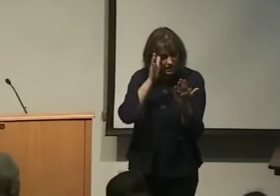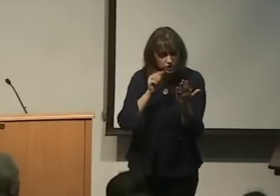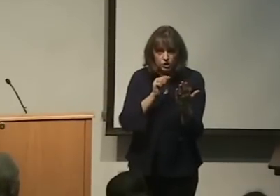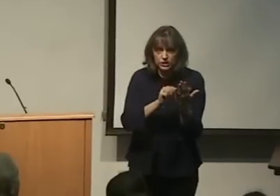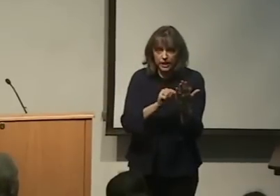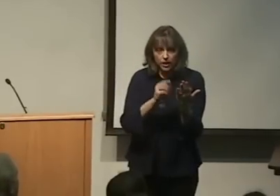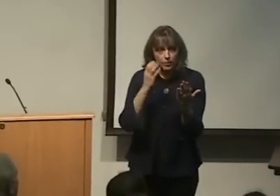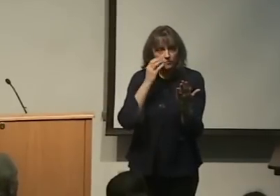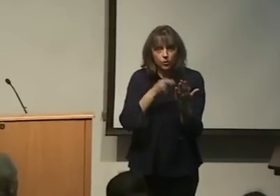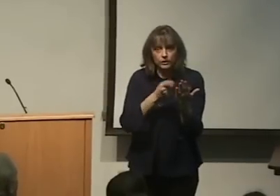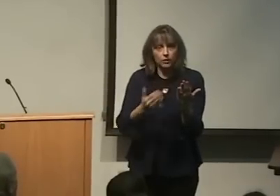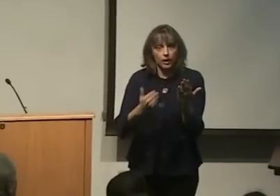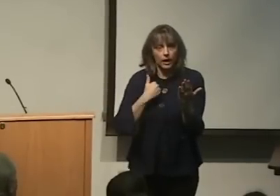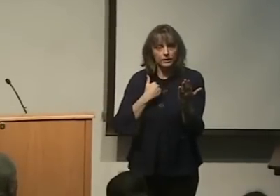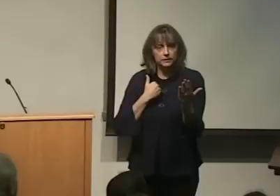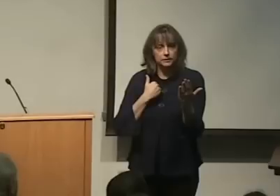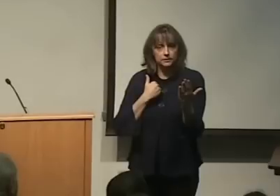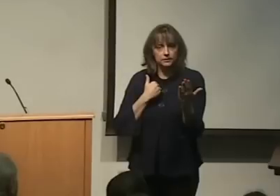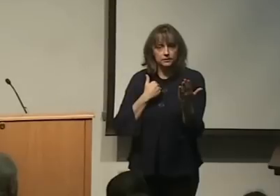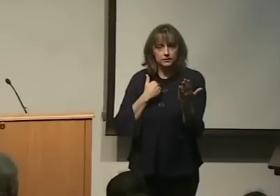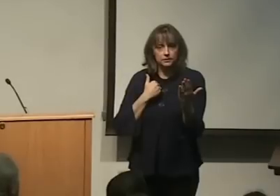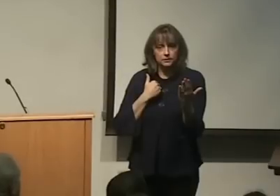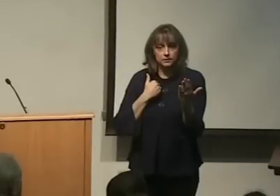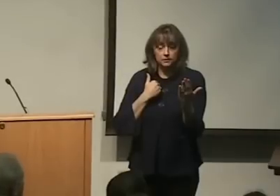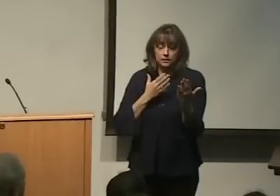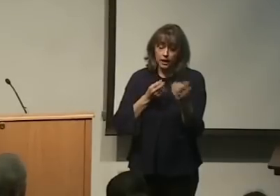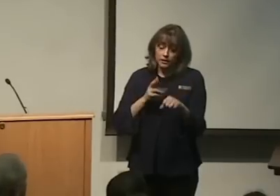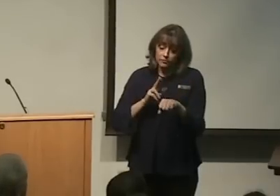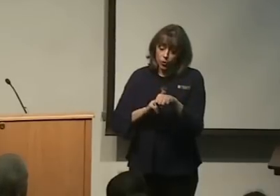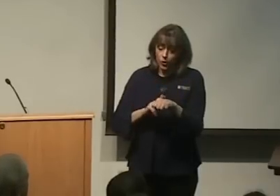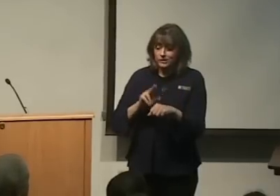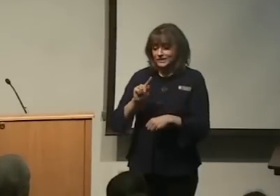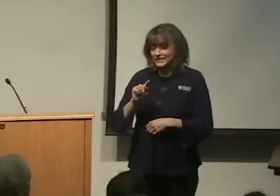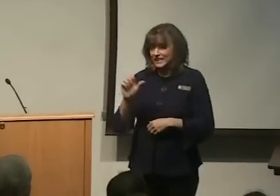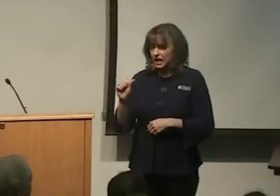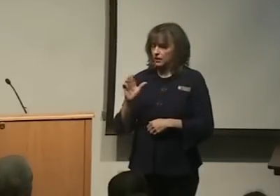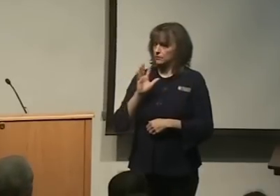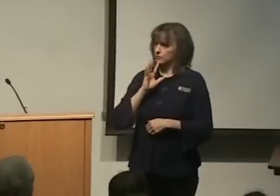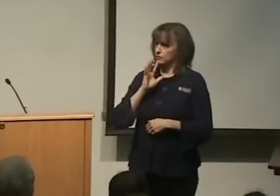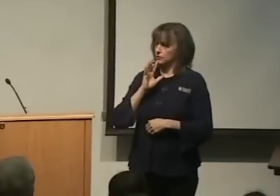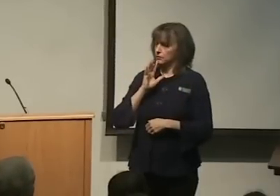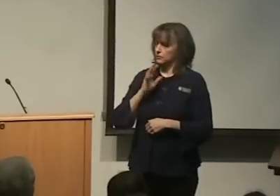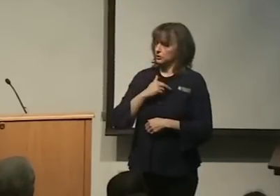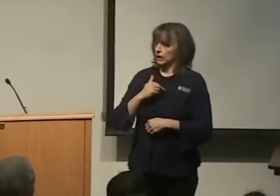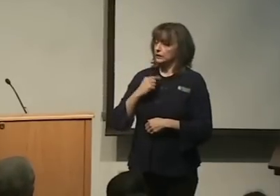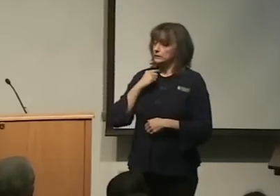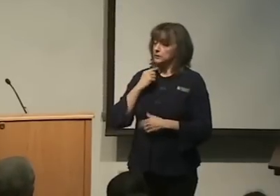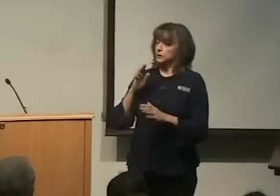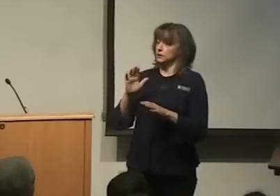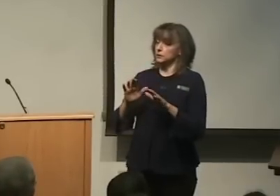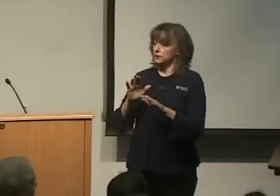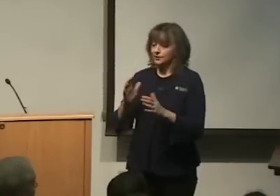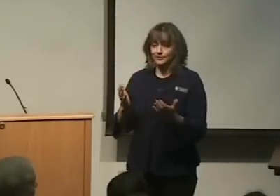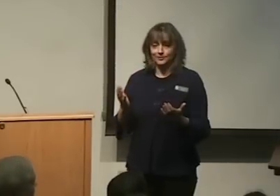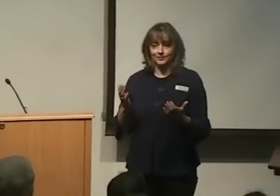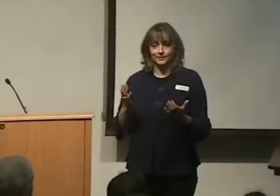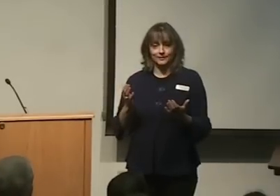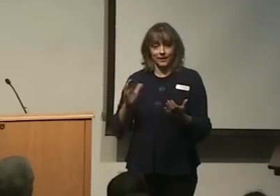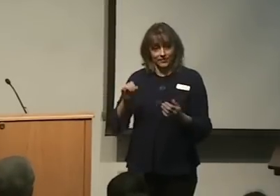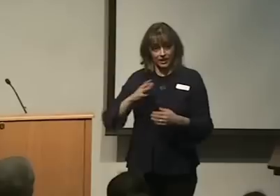Yes, okay, there was a TA who occasionally spoke in Chinese and we sat there, but that was my experience, and that's now for free.